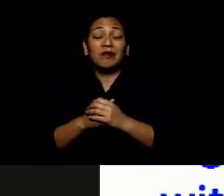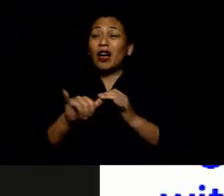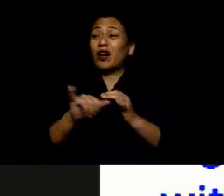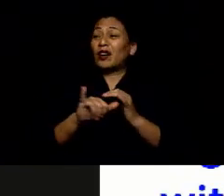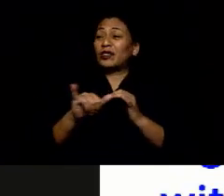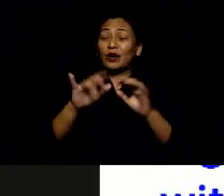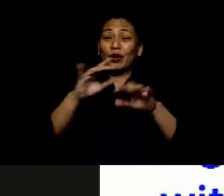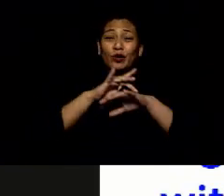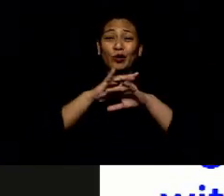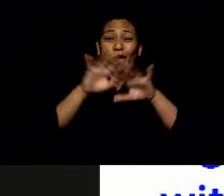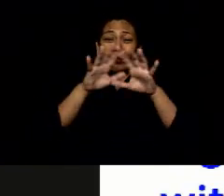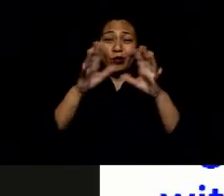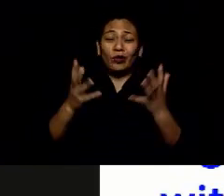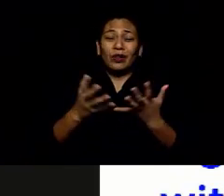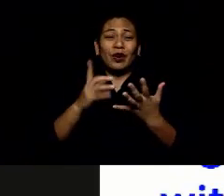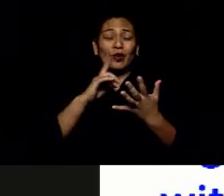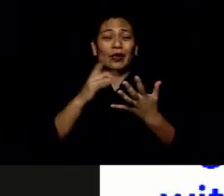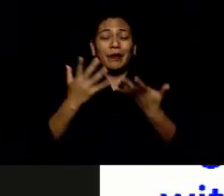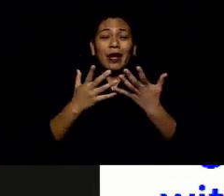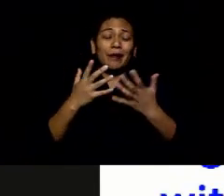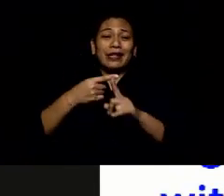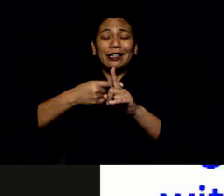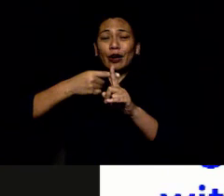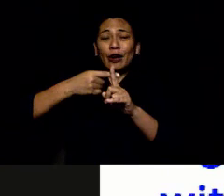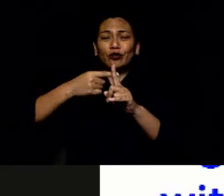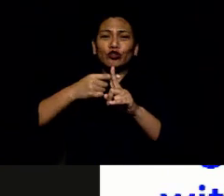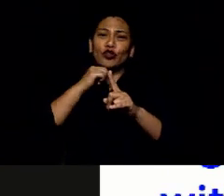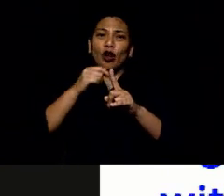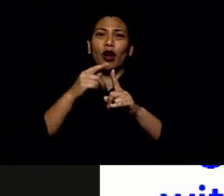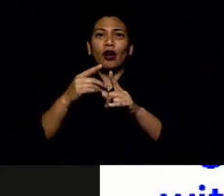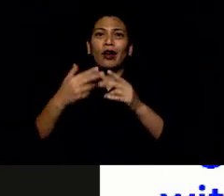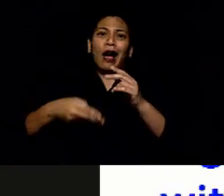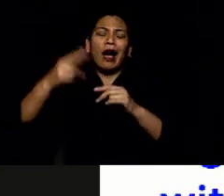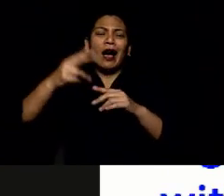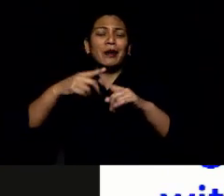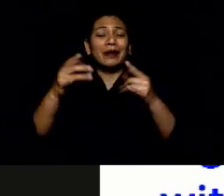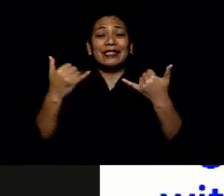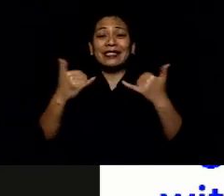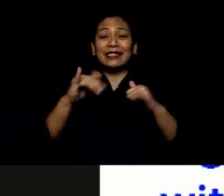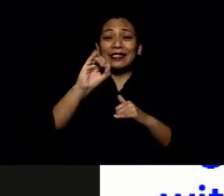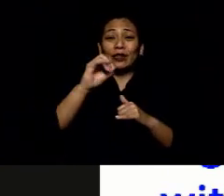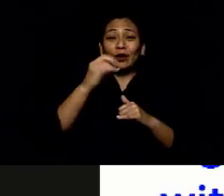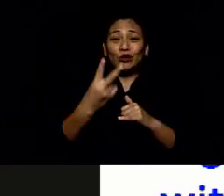that you burn CO2 and the CO2 goes into the ocean, it helps acidify the ocean.